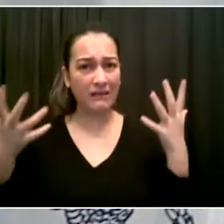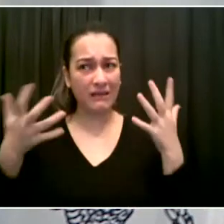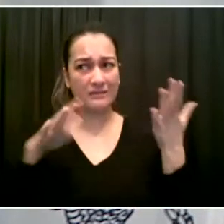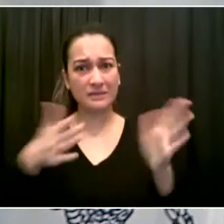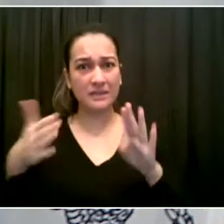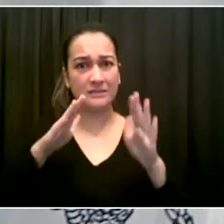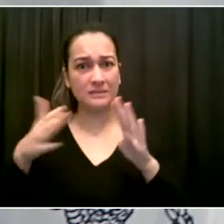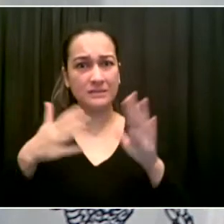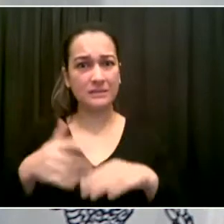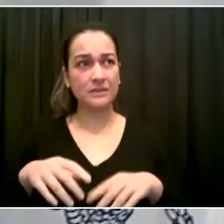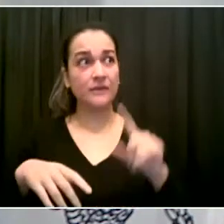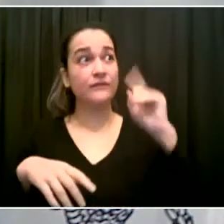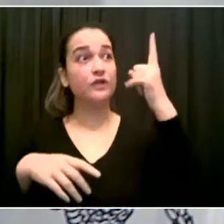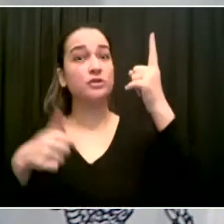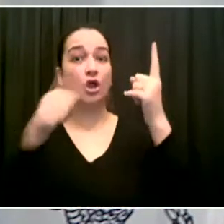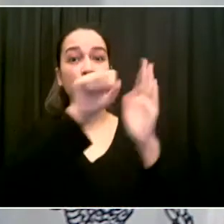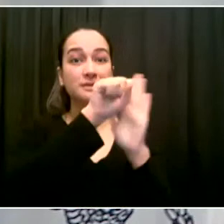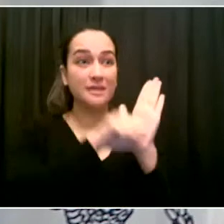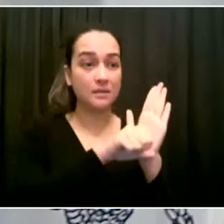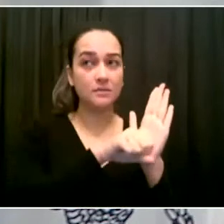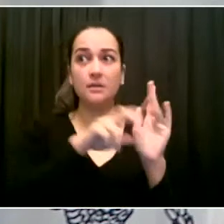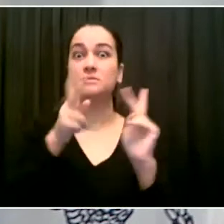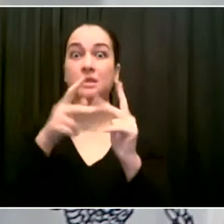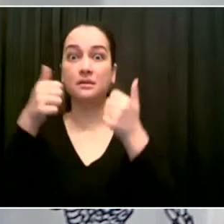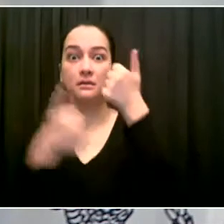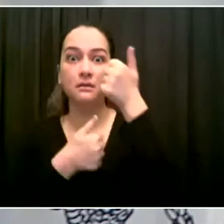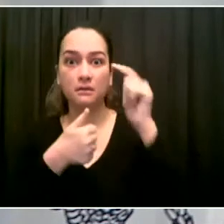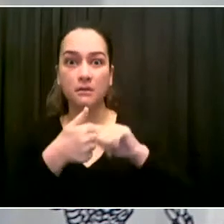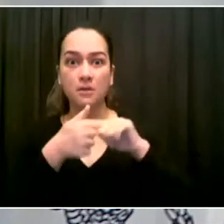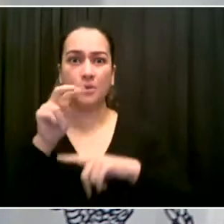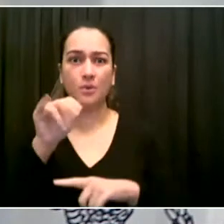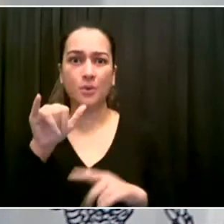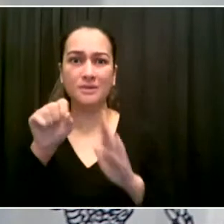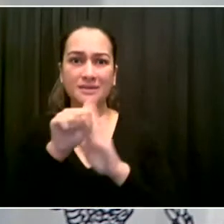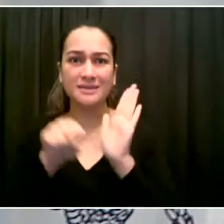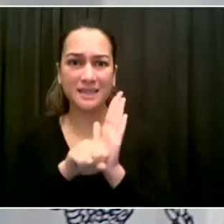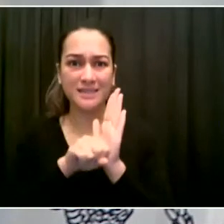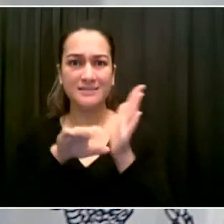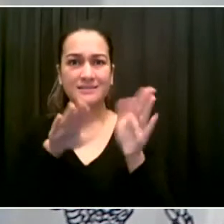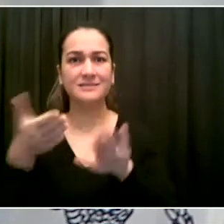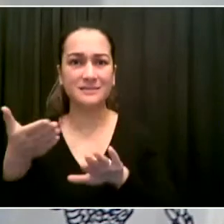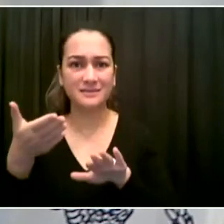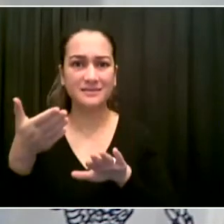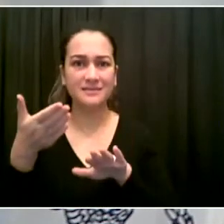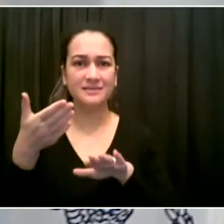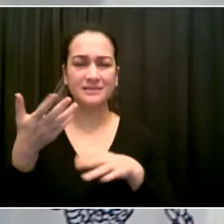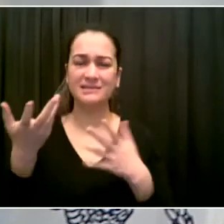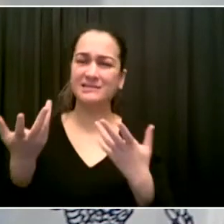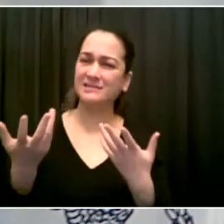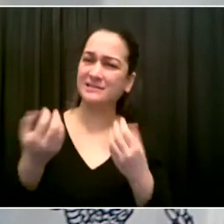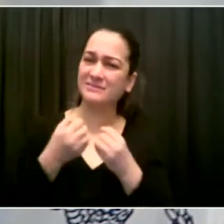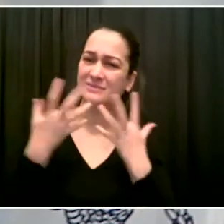CAPITA, CAN YOU